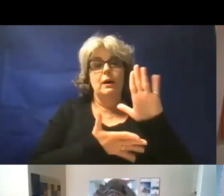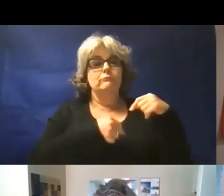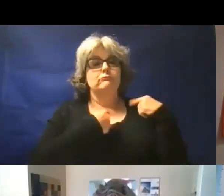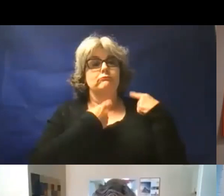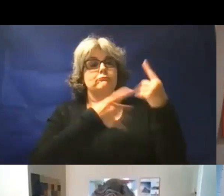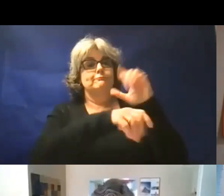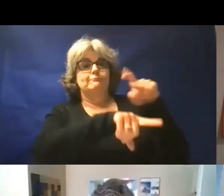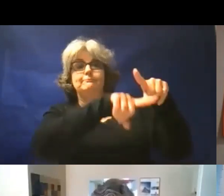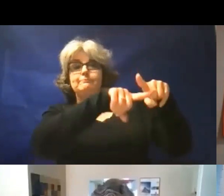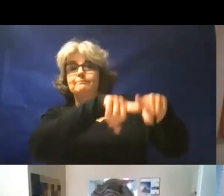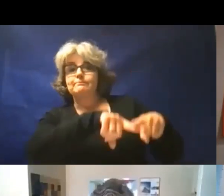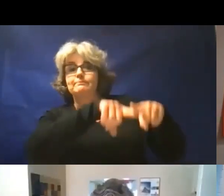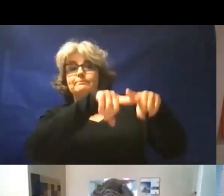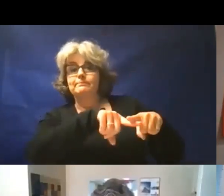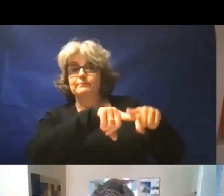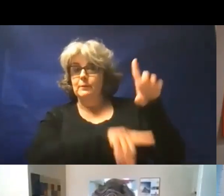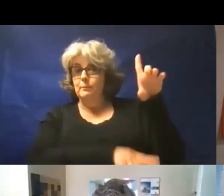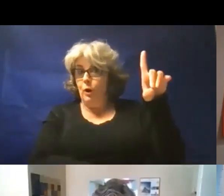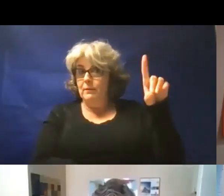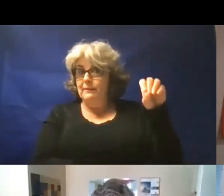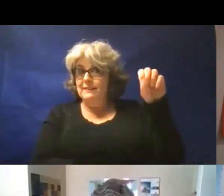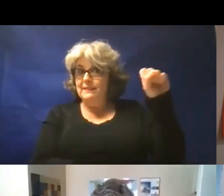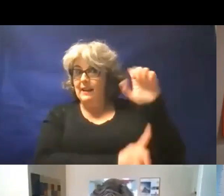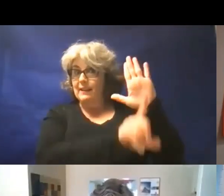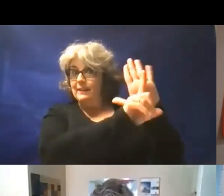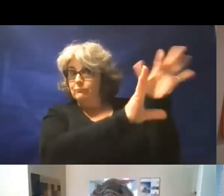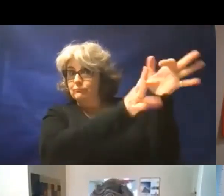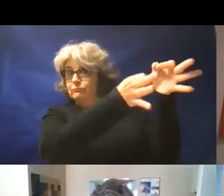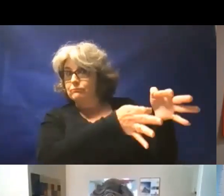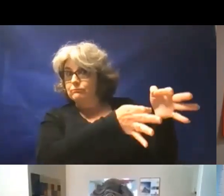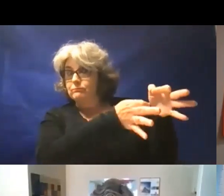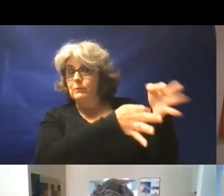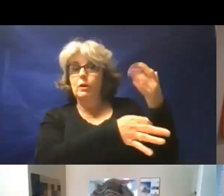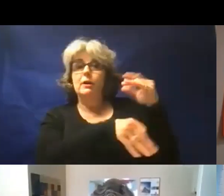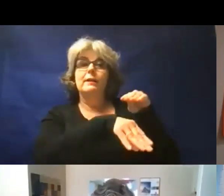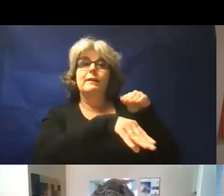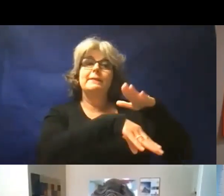very heavily on the department of state because the advisories as Jeff mentioned but fairly